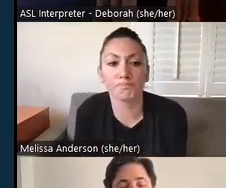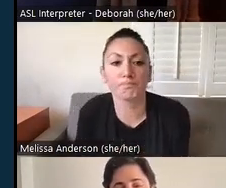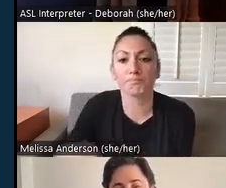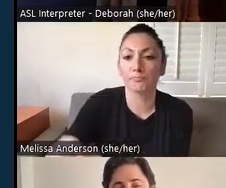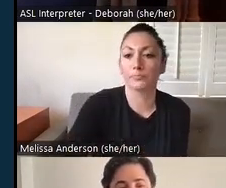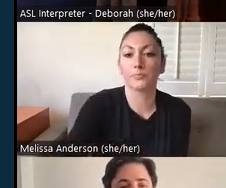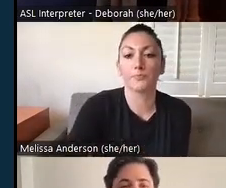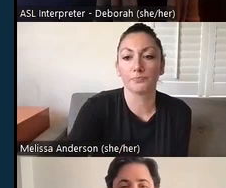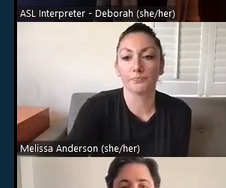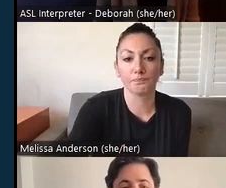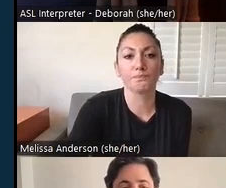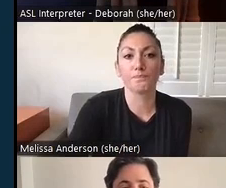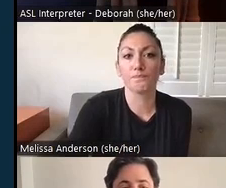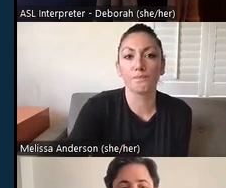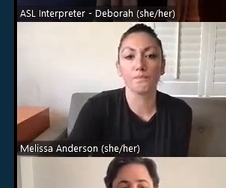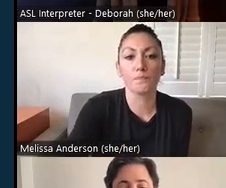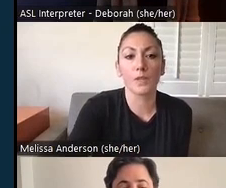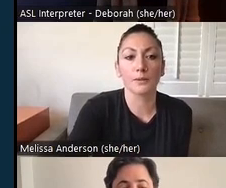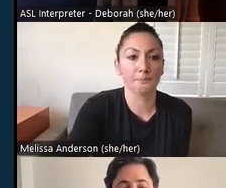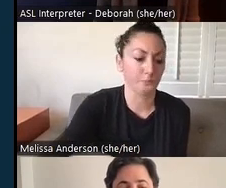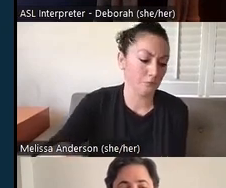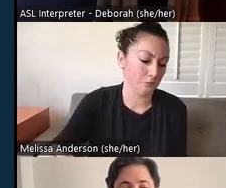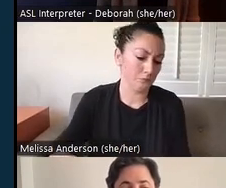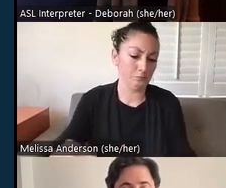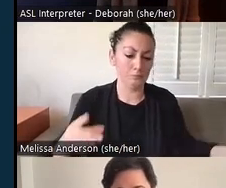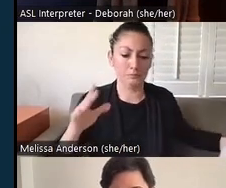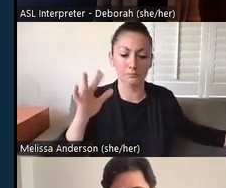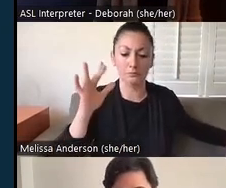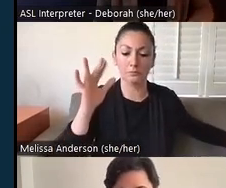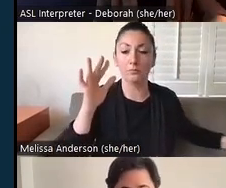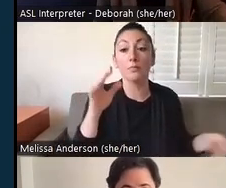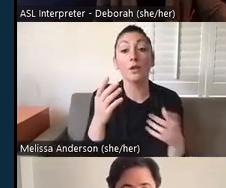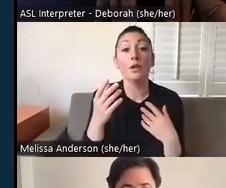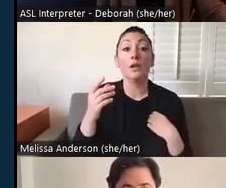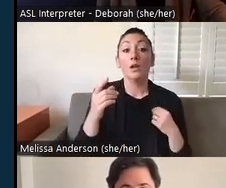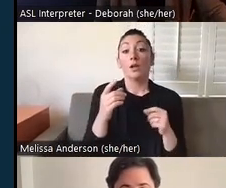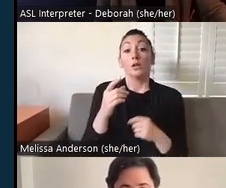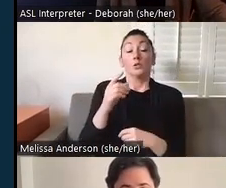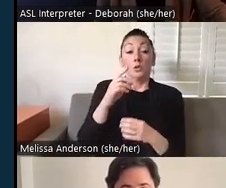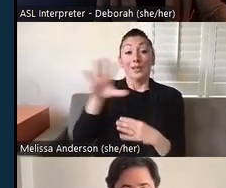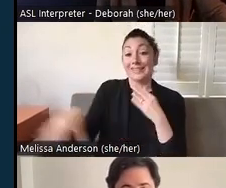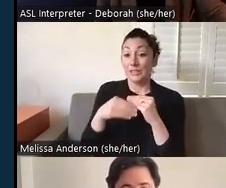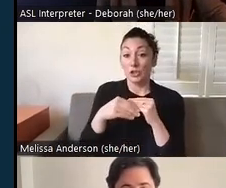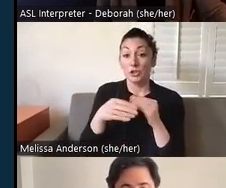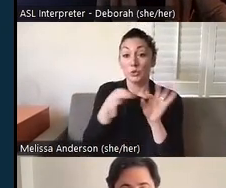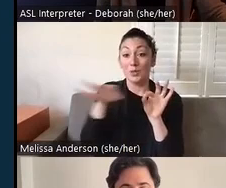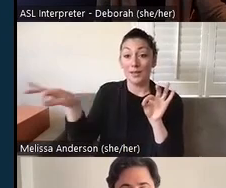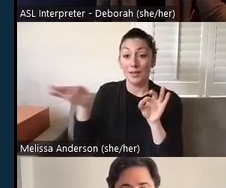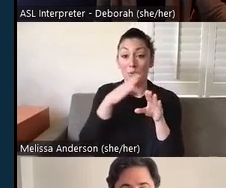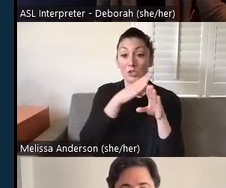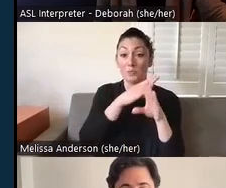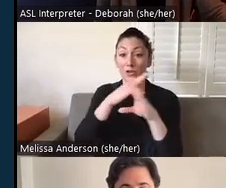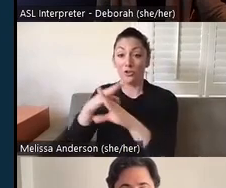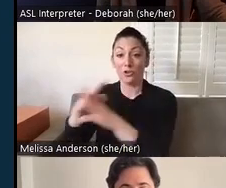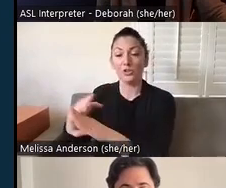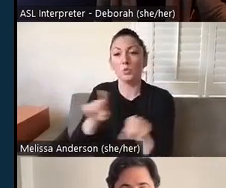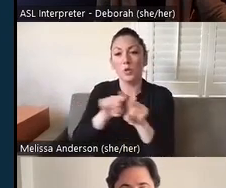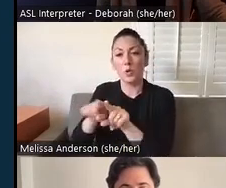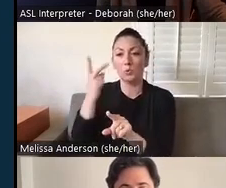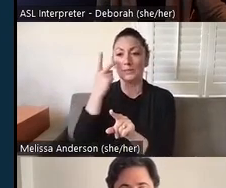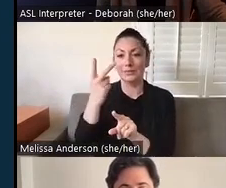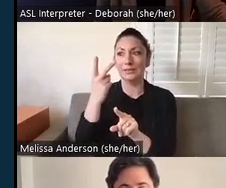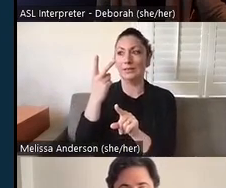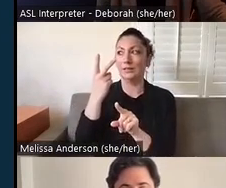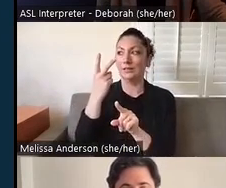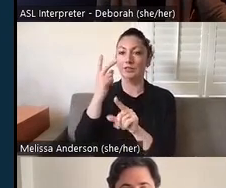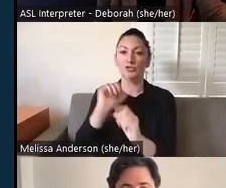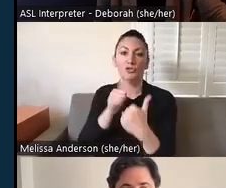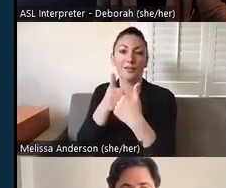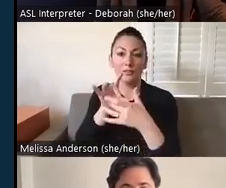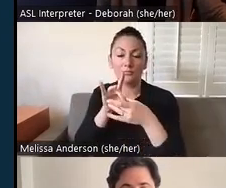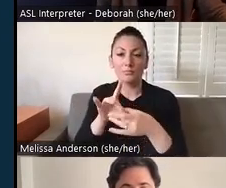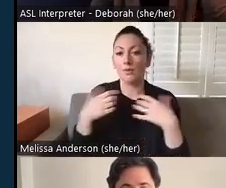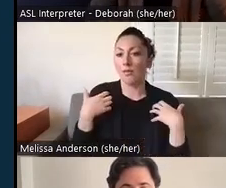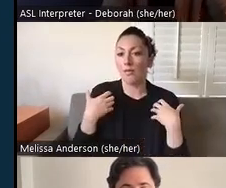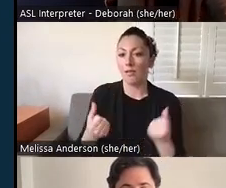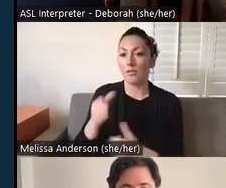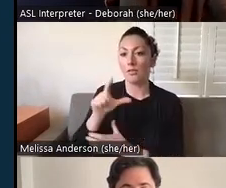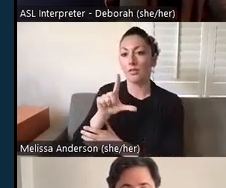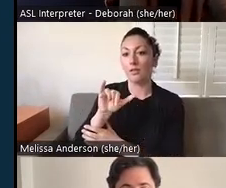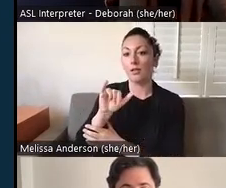So that's always been our perspective, is that onsite interpreters are preferable.